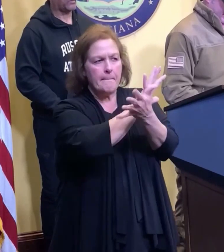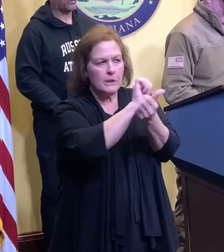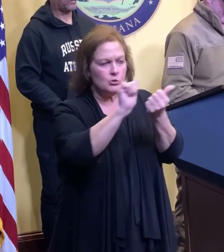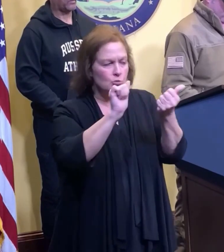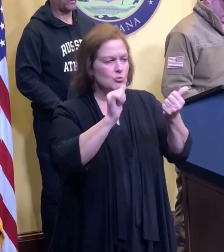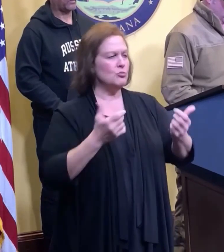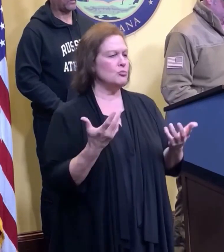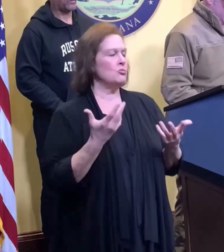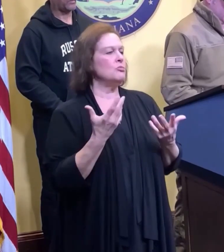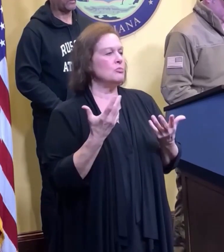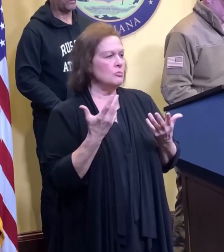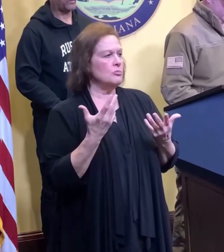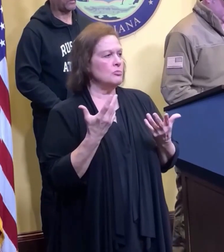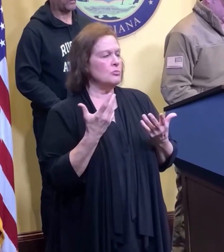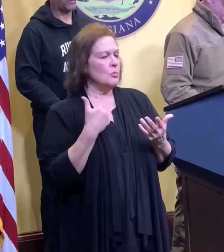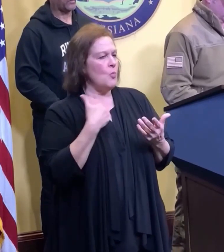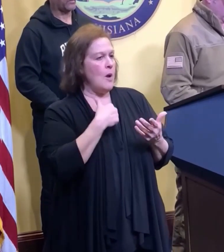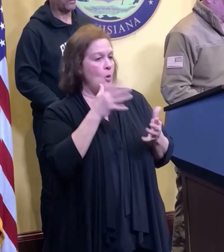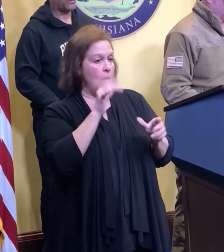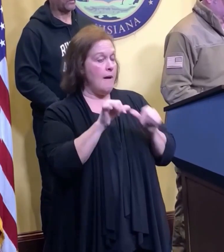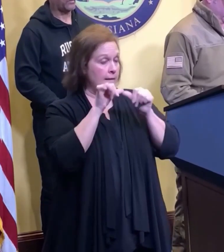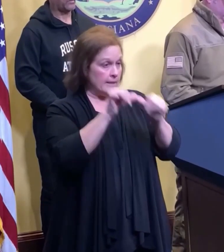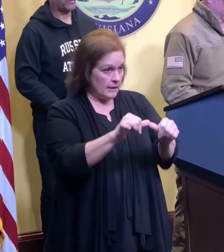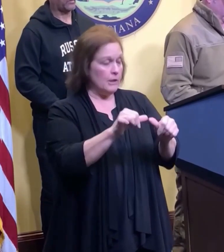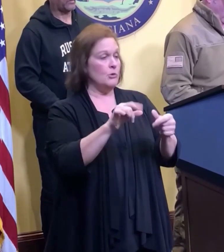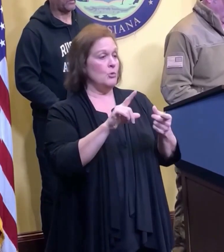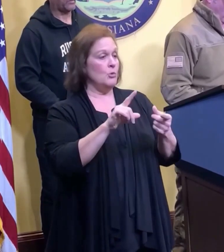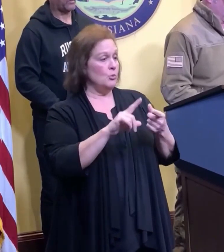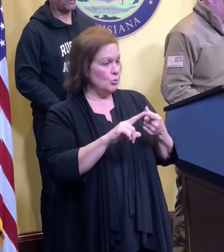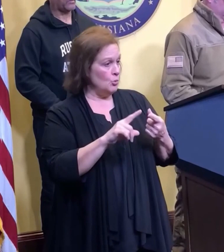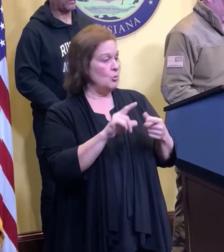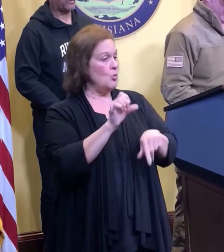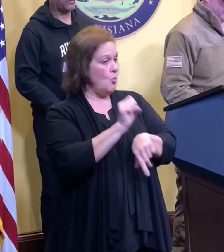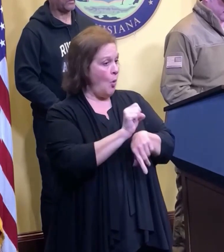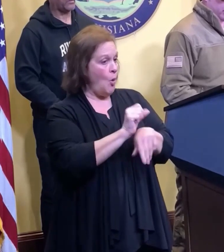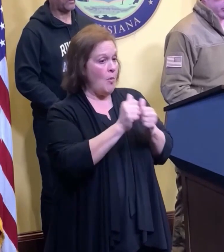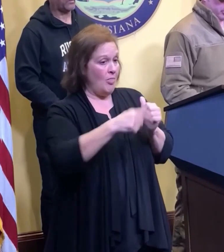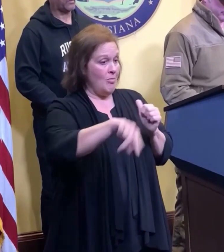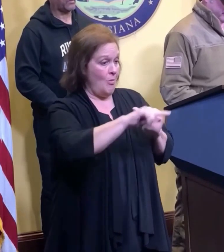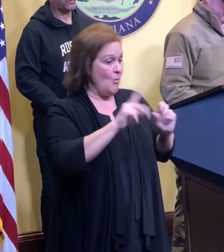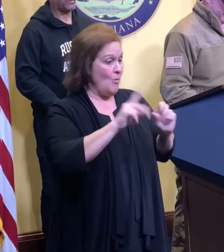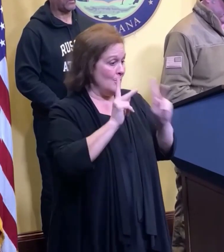and we will be continuing to work with those homeowners and i'll have some resources here uh